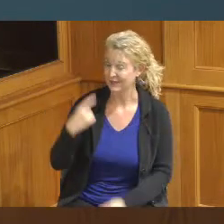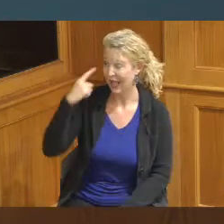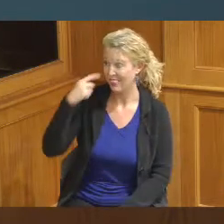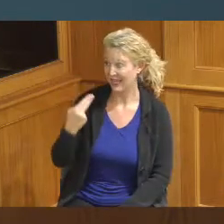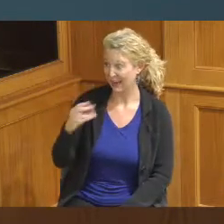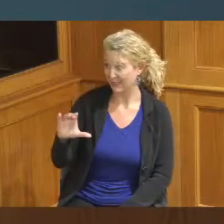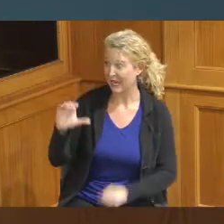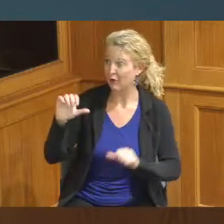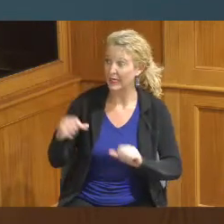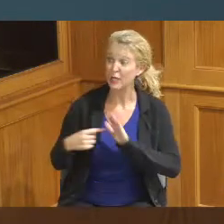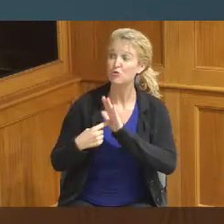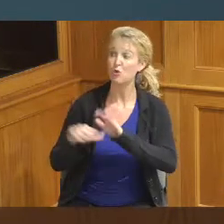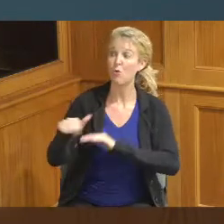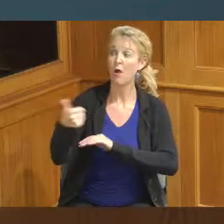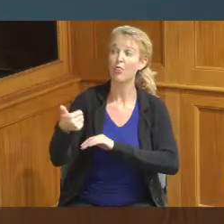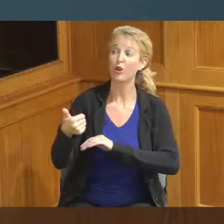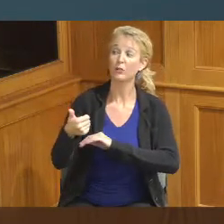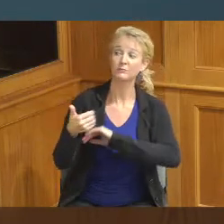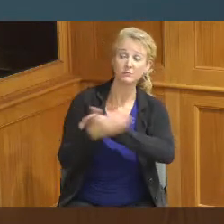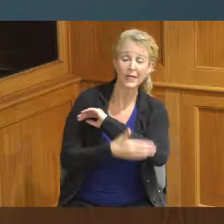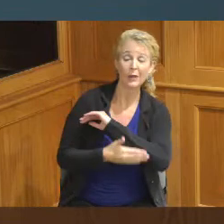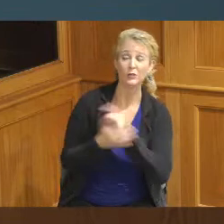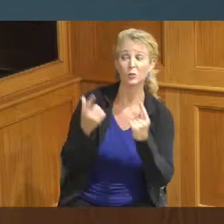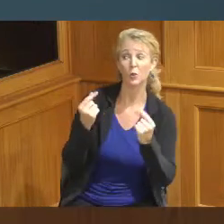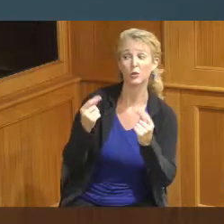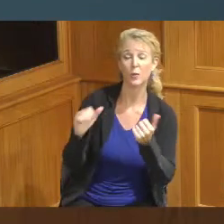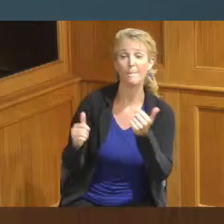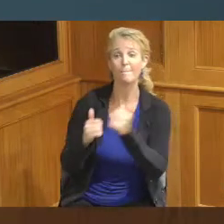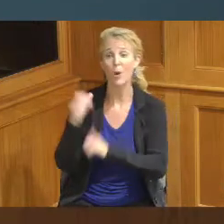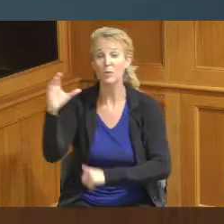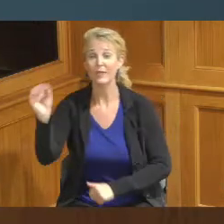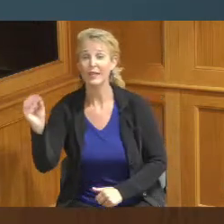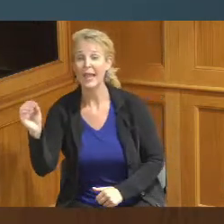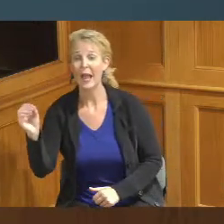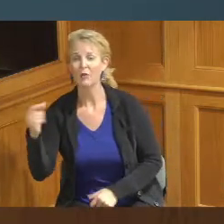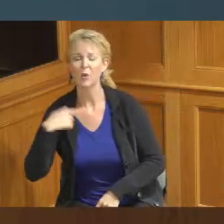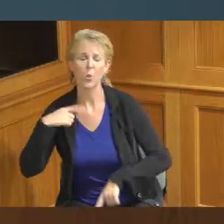blueprint for other areas and most of the counties was getting up we can't spend the money we got to